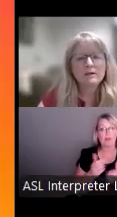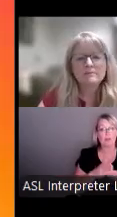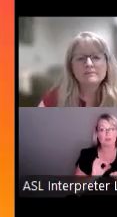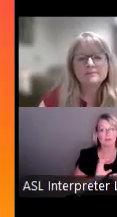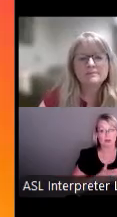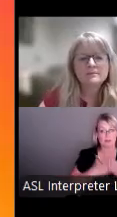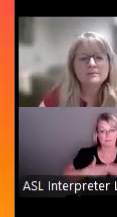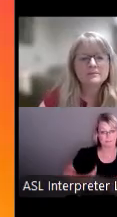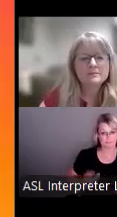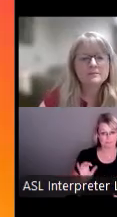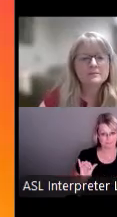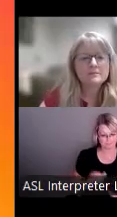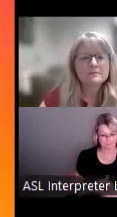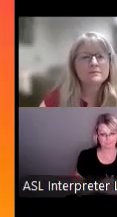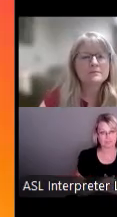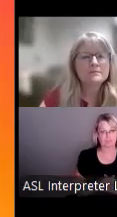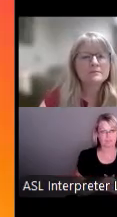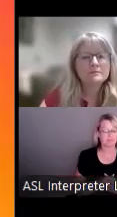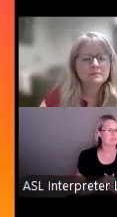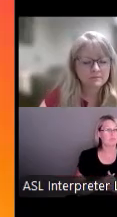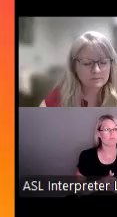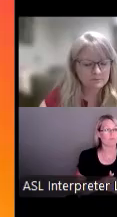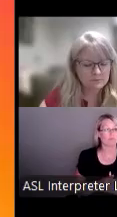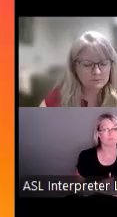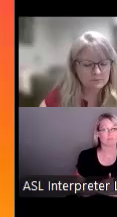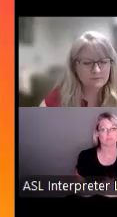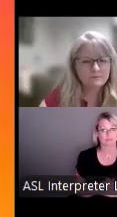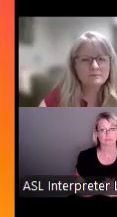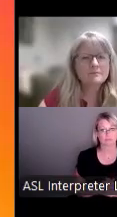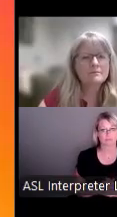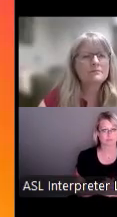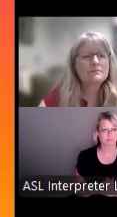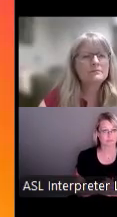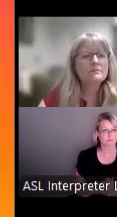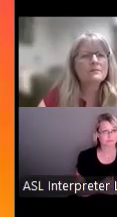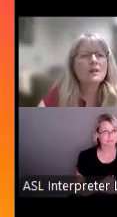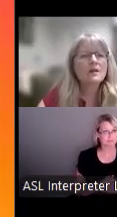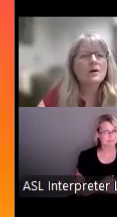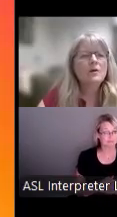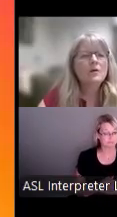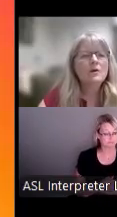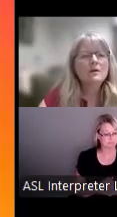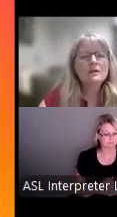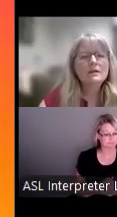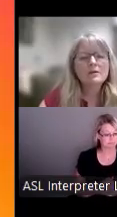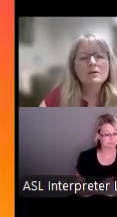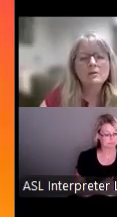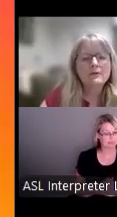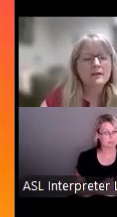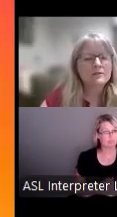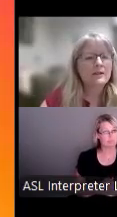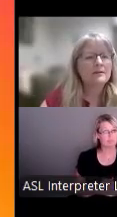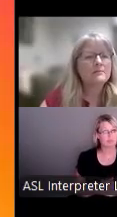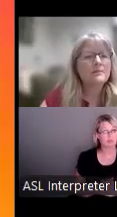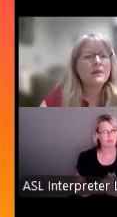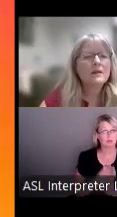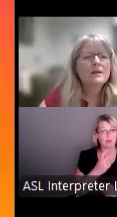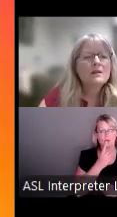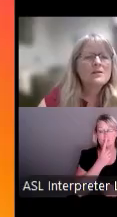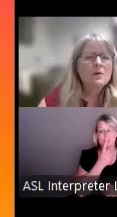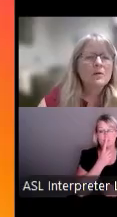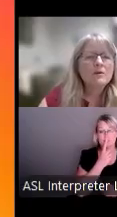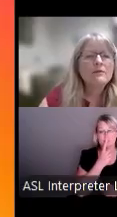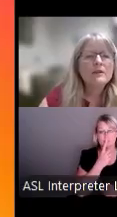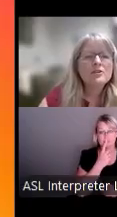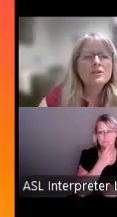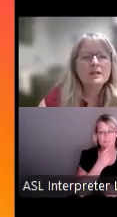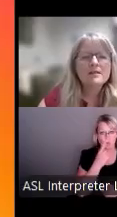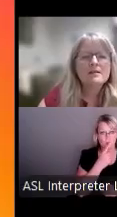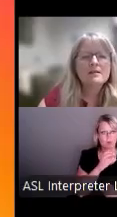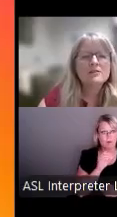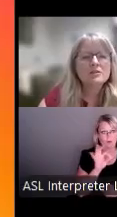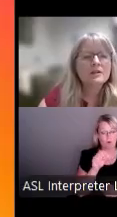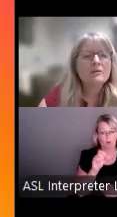well, so Oral and olfactory, so oral function is initially